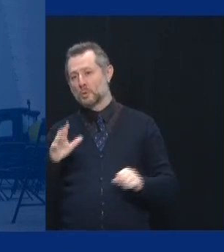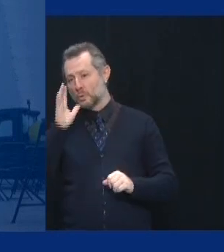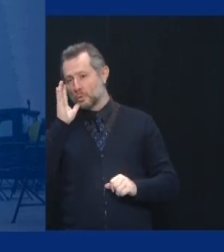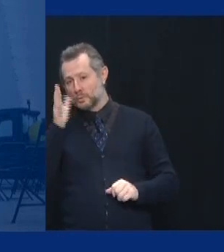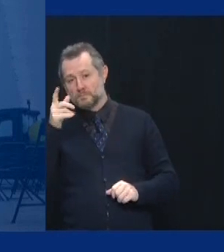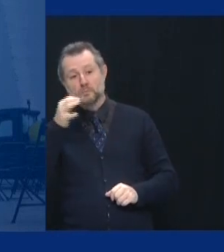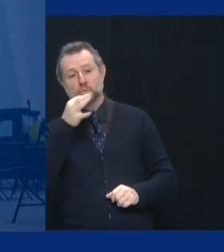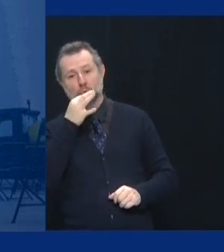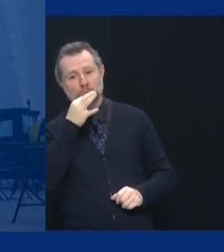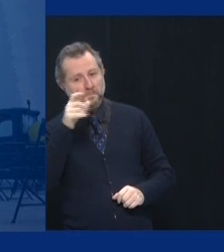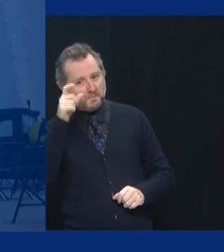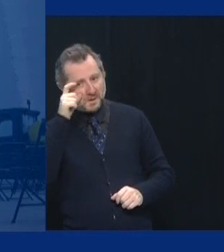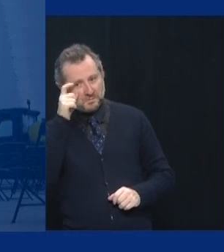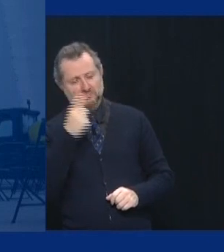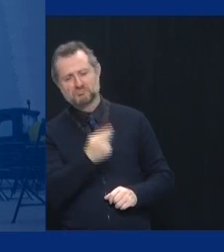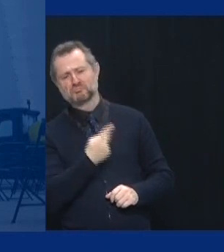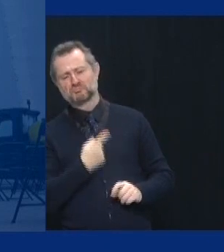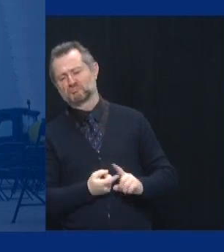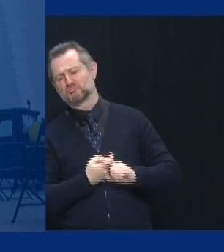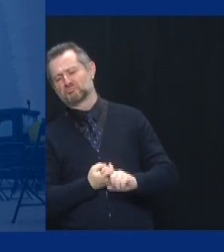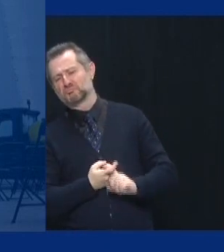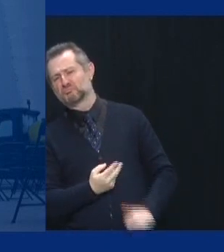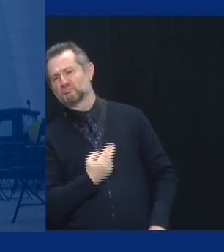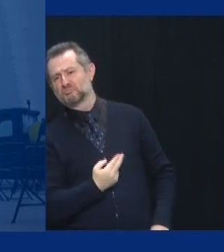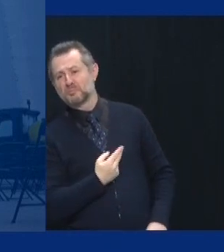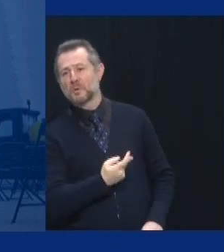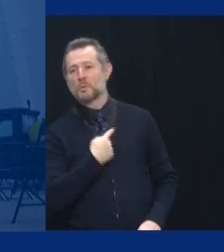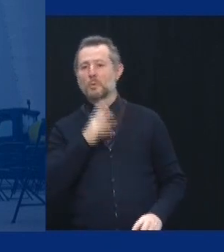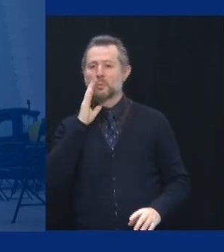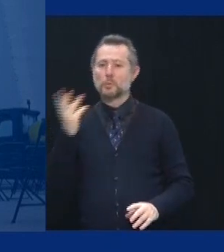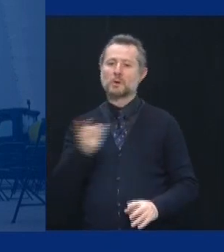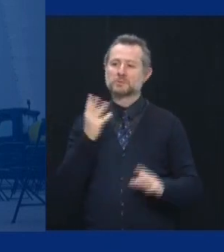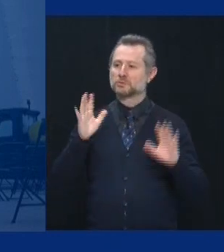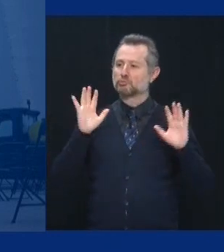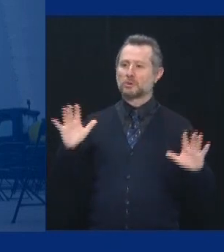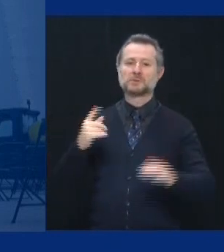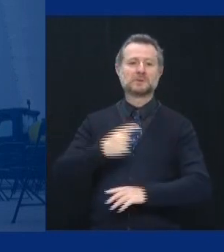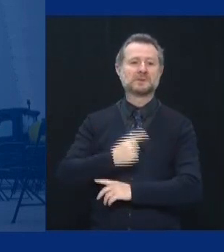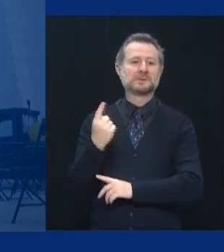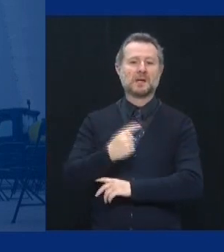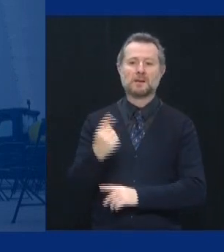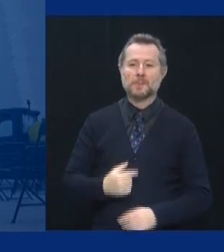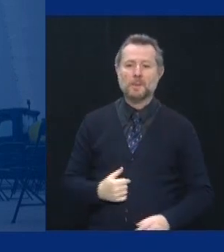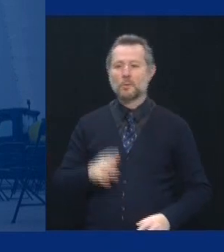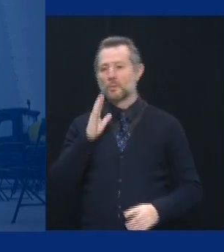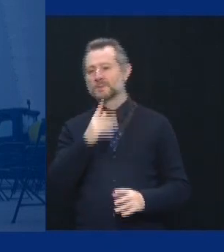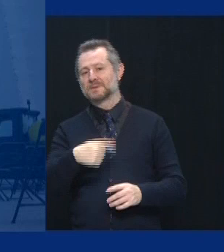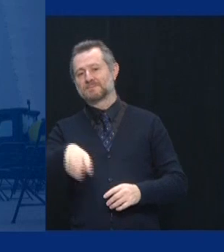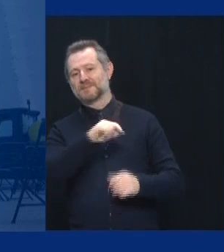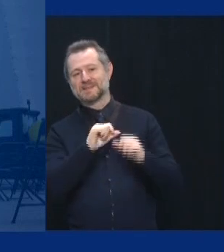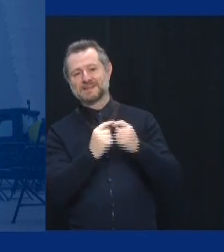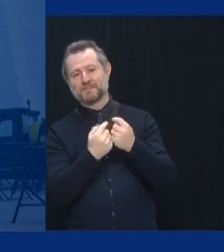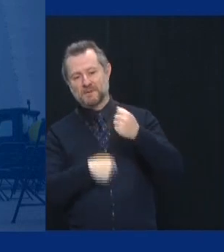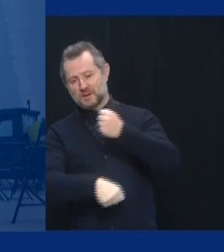IF I NEED TO BE HERE. I SENT MY BEST WISHES TO PRESIDENT-ELECT BIDEN. HE'S A GOOD FRIEND. AND IT'S GOING TO BE A GREAT